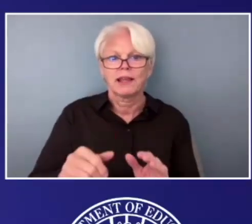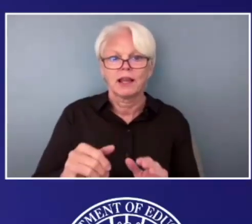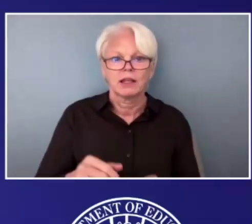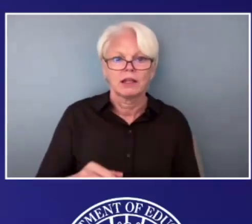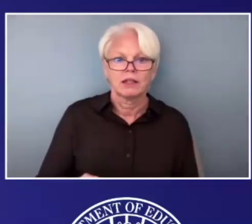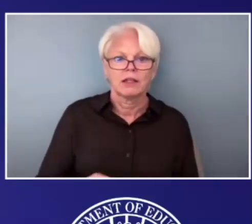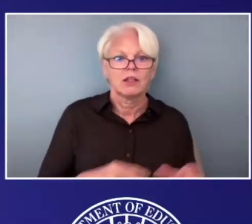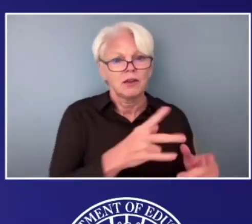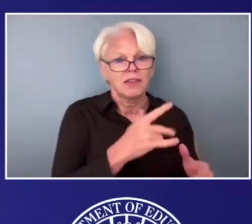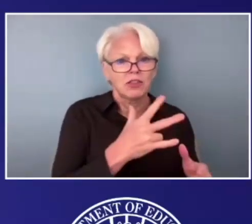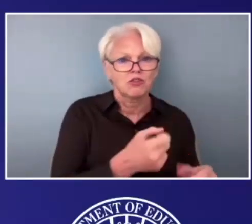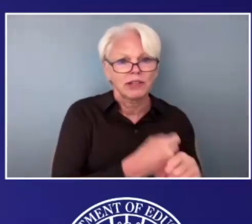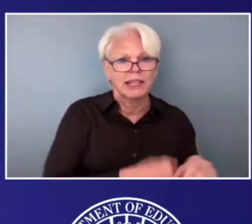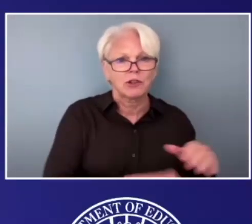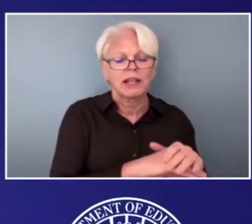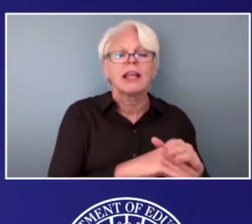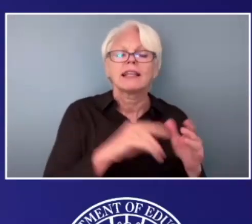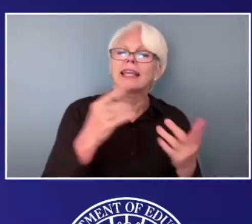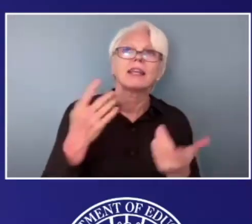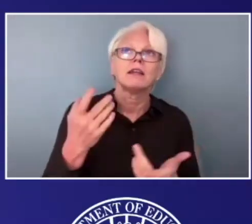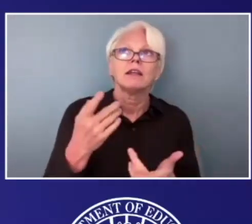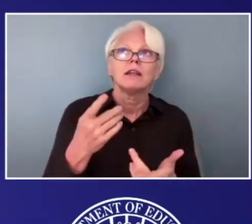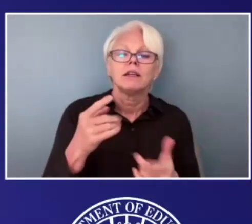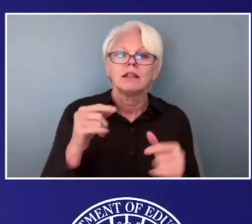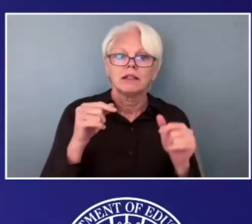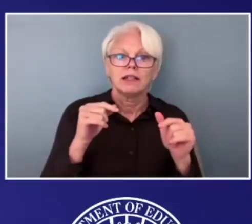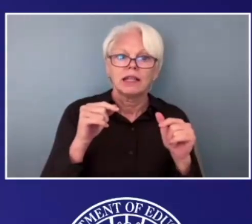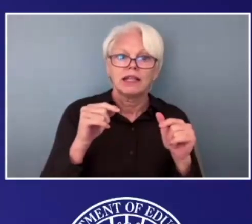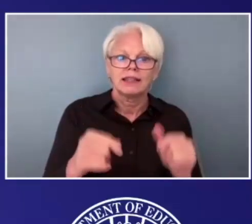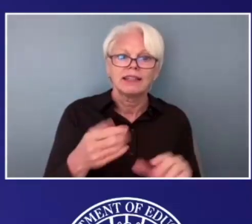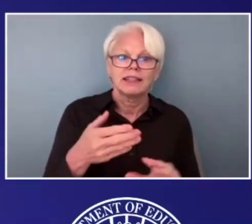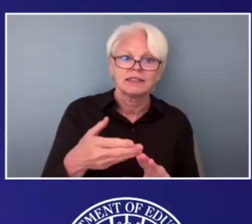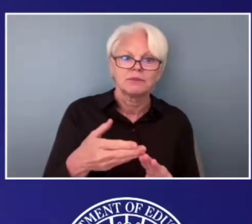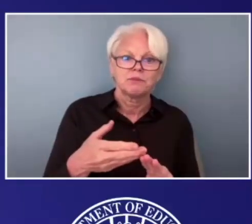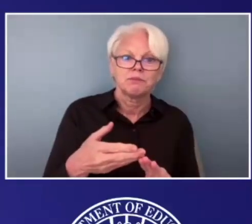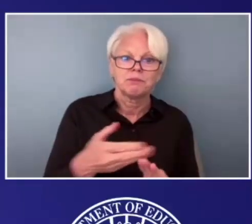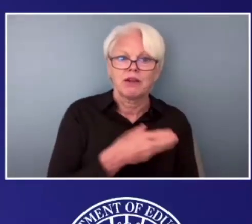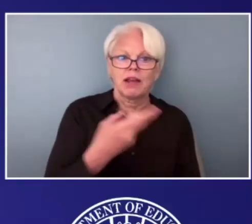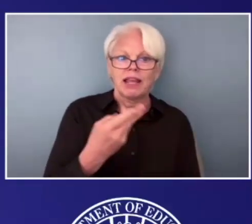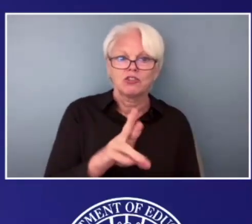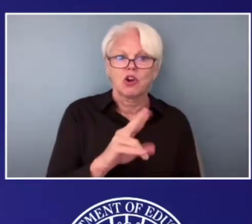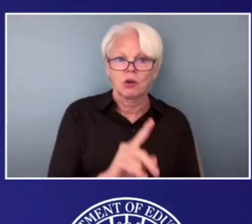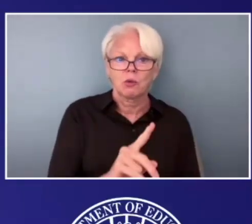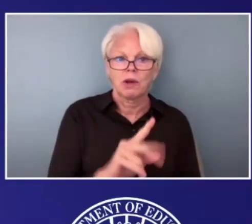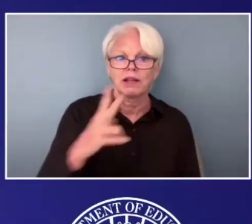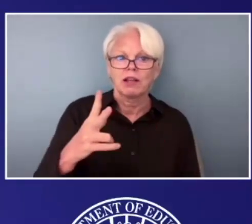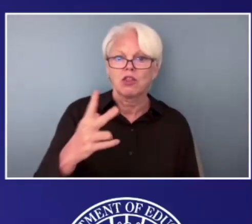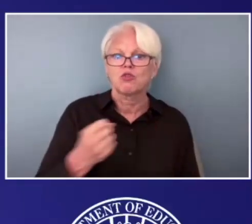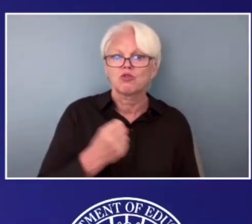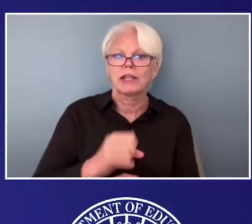Yes. If there -- because this -- there -- in the -- before times, before HR1, there was a three-year total limitation.